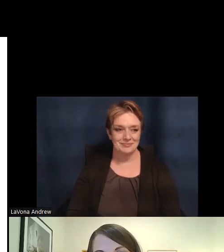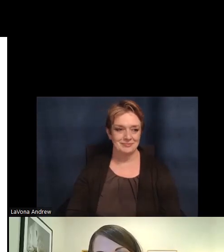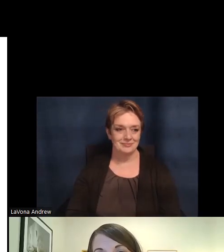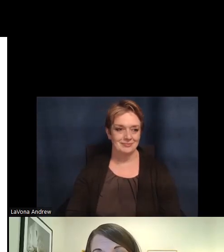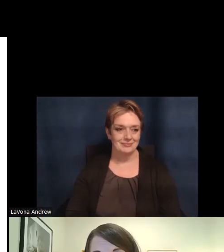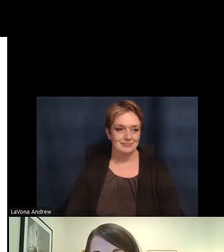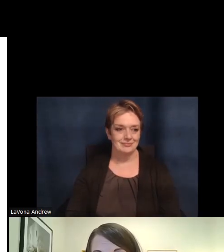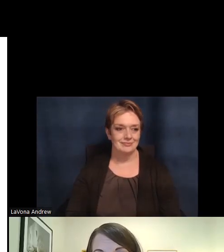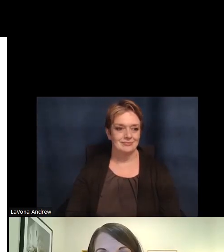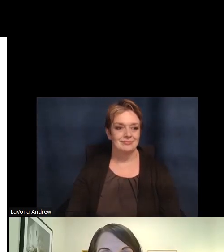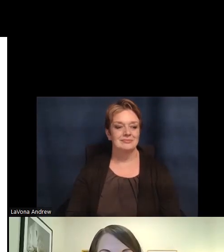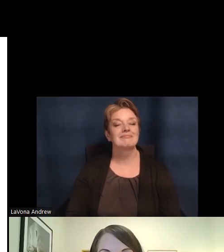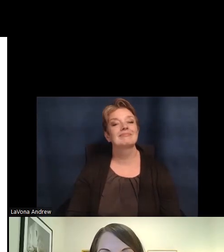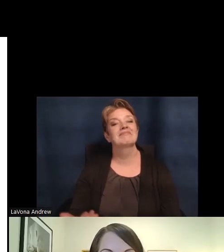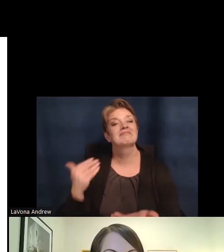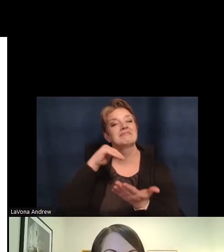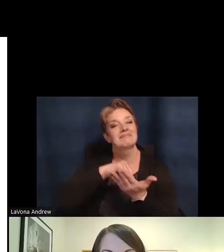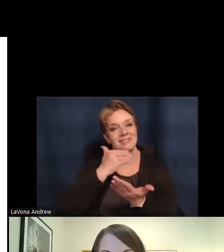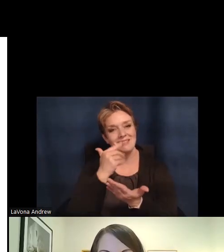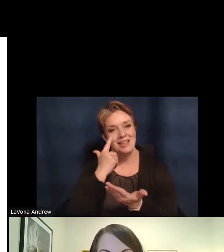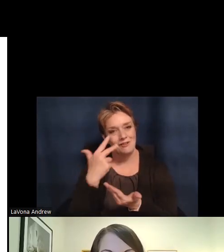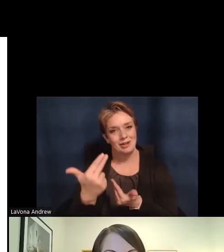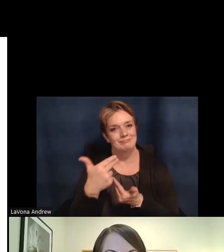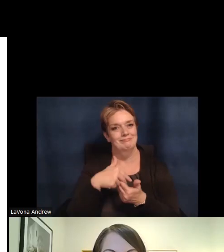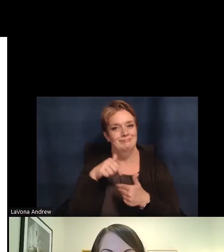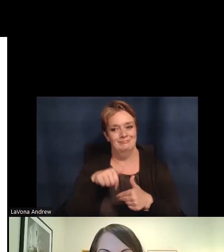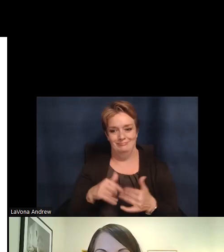So thank you so much for joining me for today's virtual road trip.